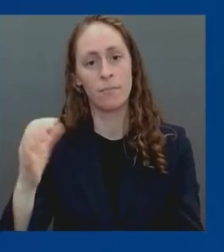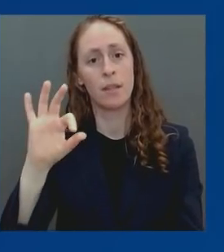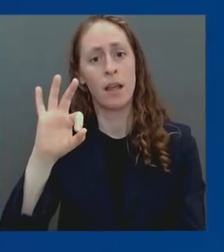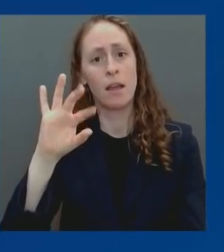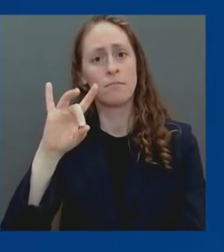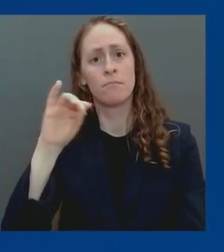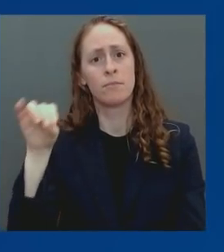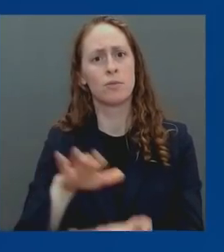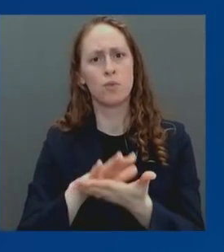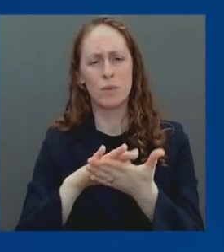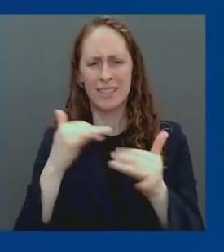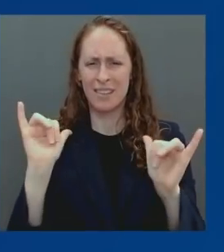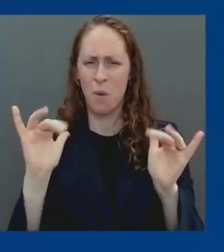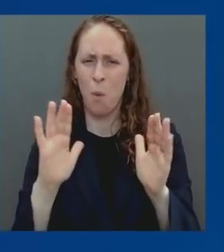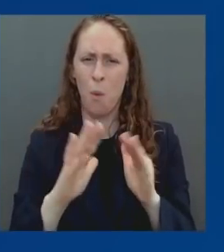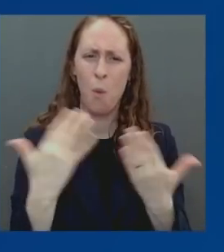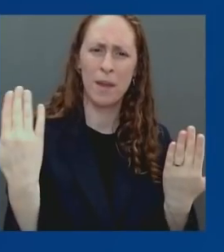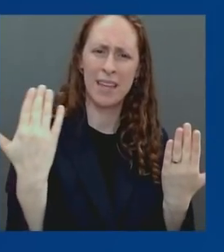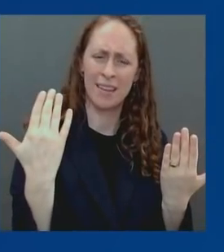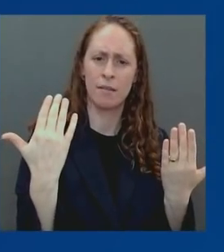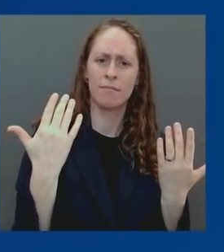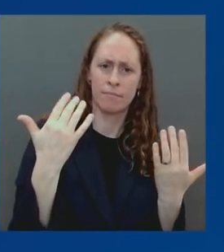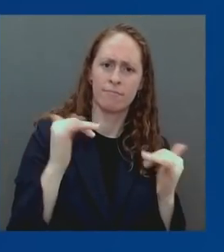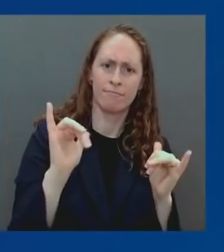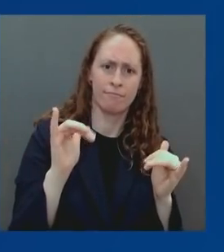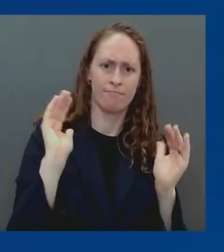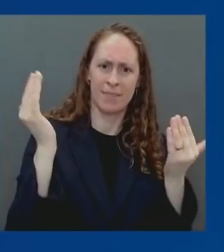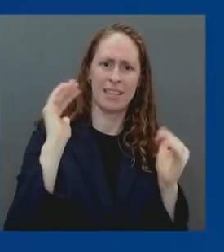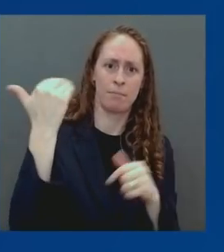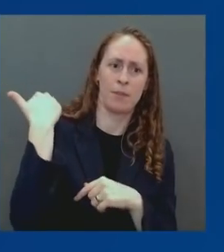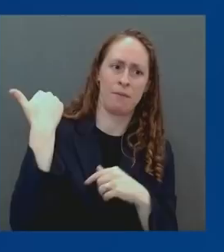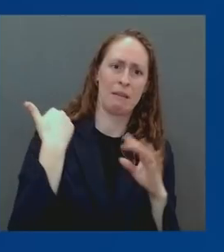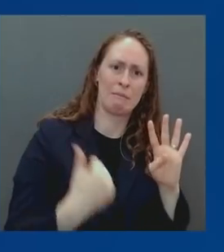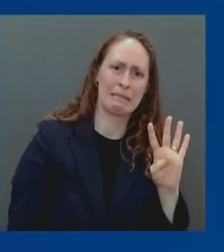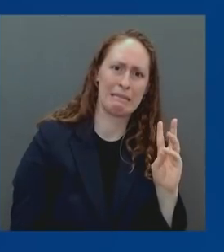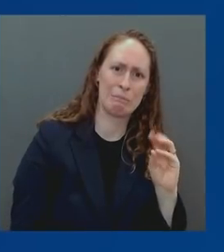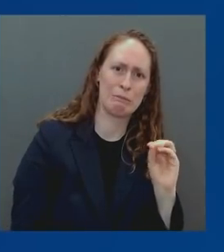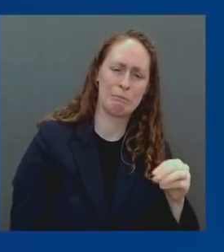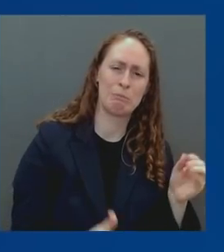We have free tests, free masks, and booster shots widely available.